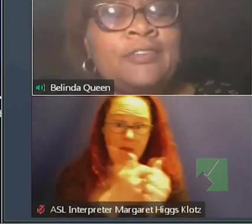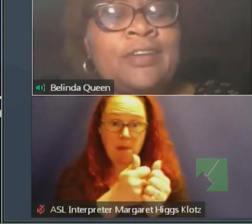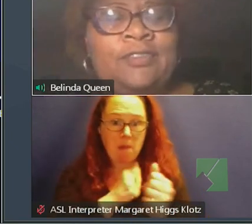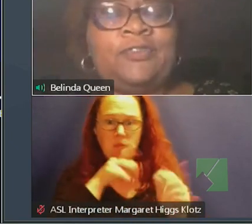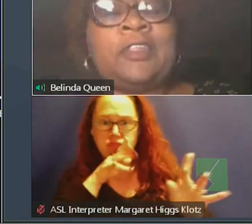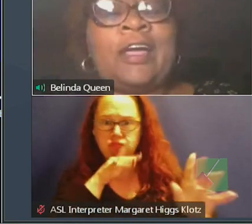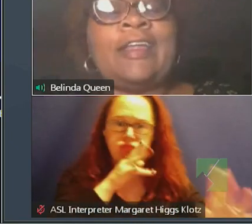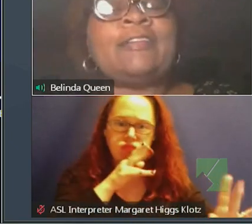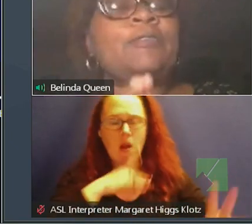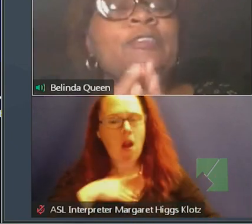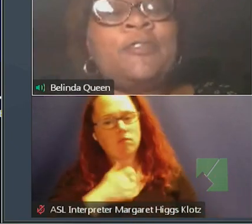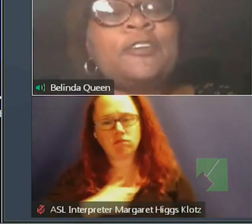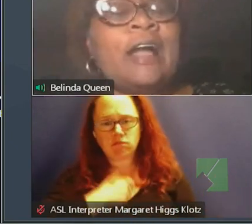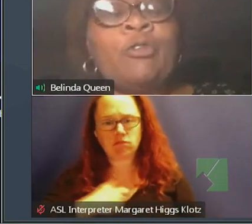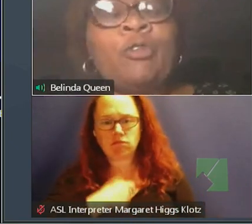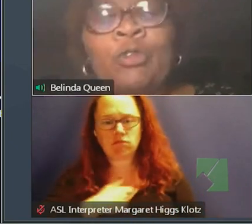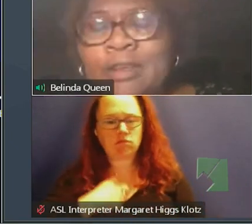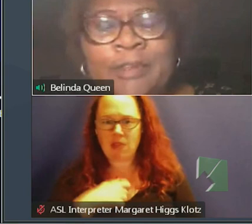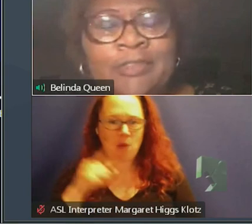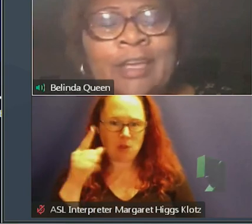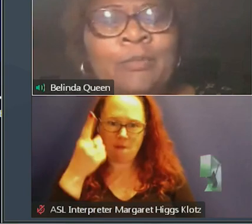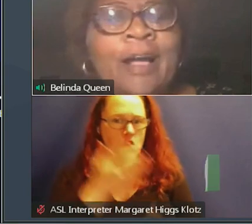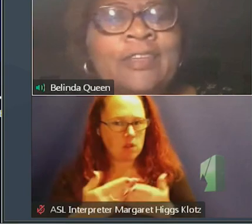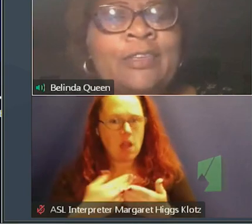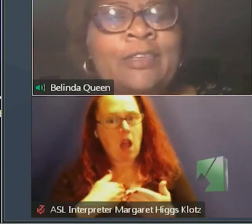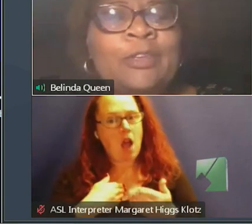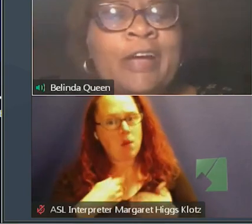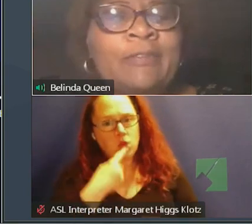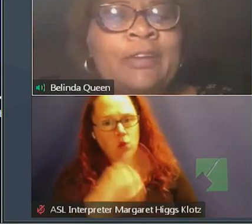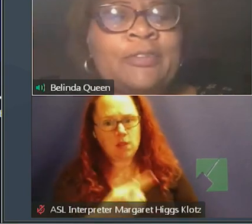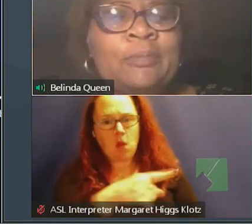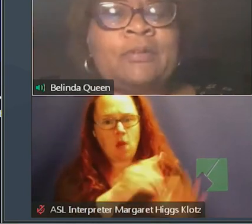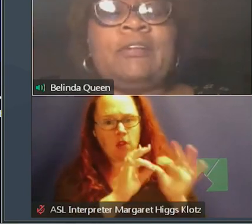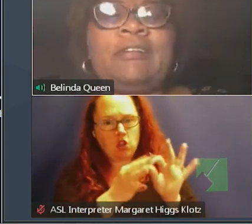And I do apologize for that. And that was the first thing I really meant to say, when you guys saying he was gonna have my interpreter.